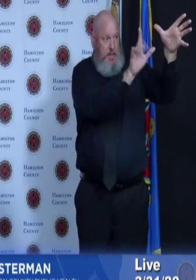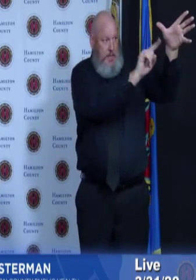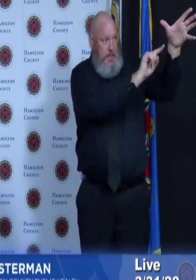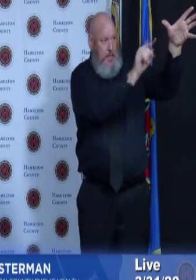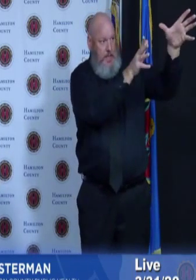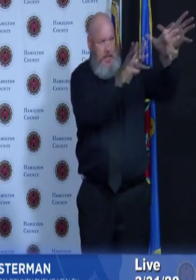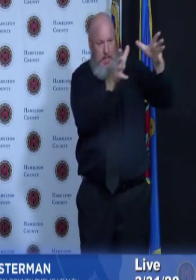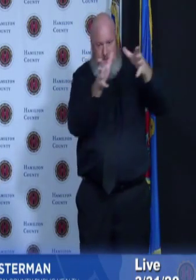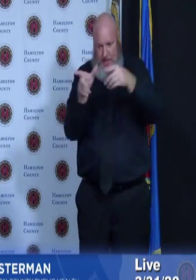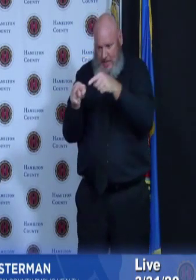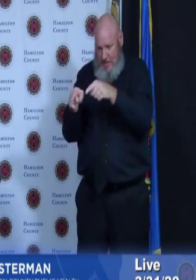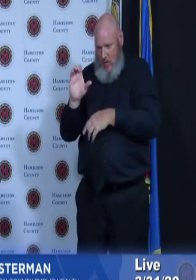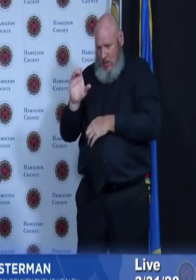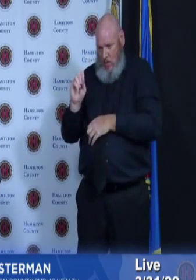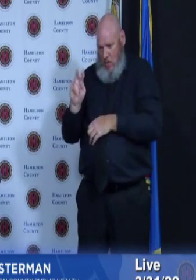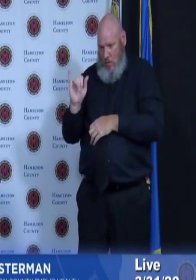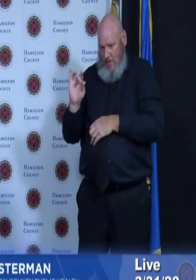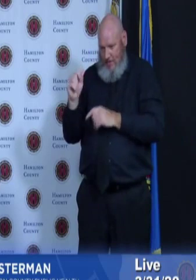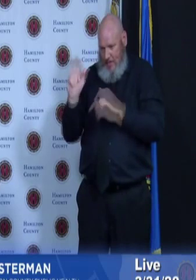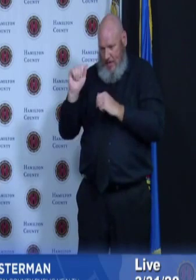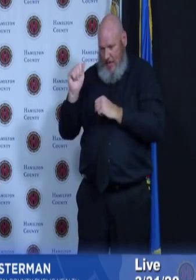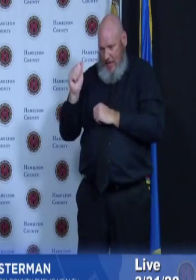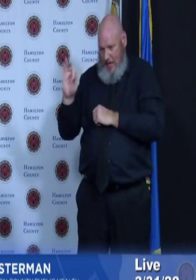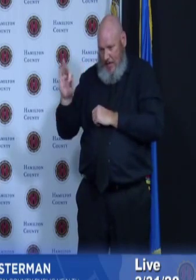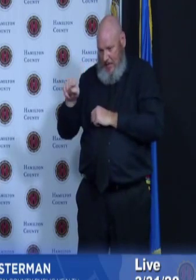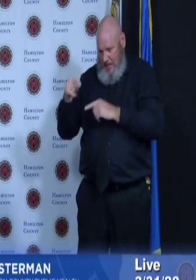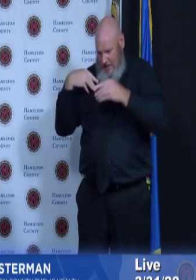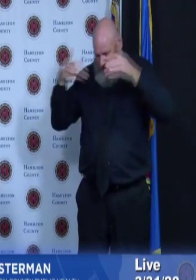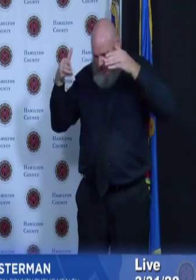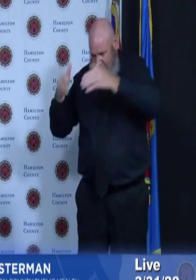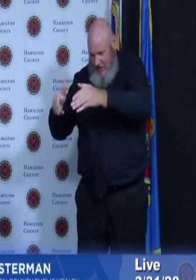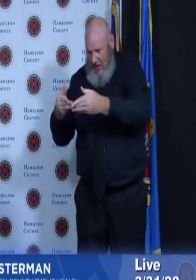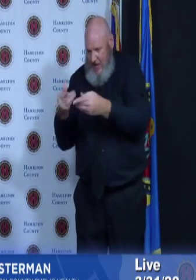of this is great to ensuring that our frontline personnel are protected when